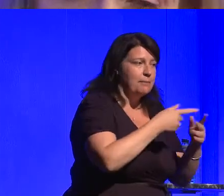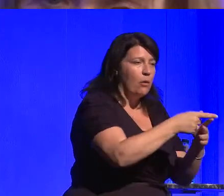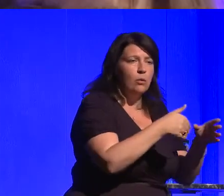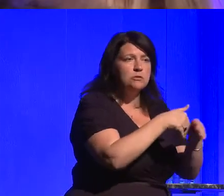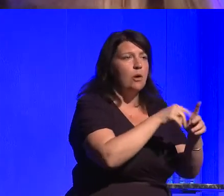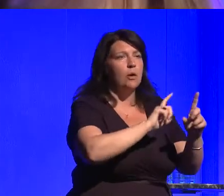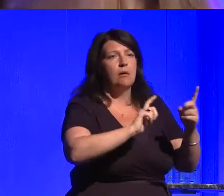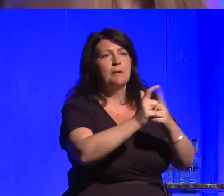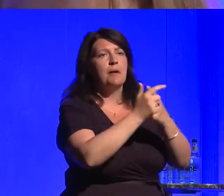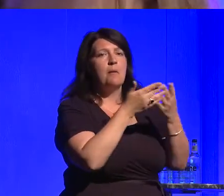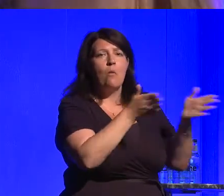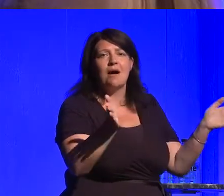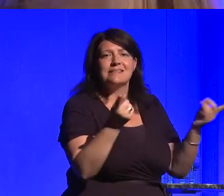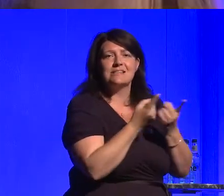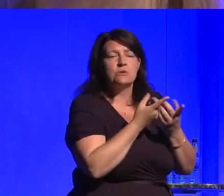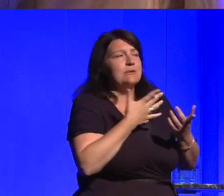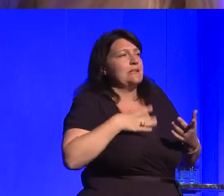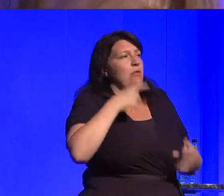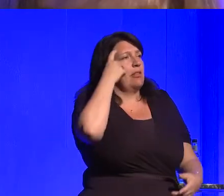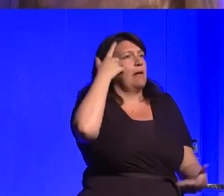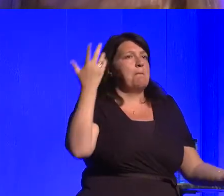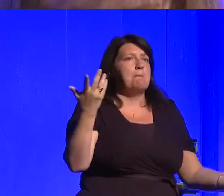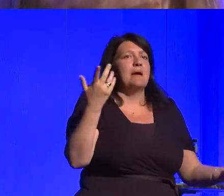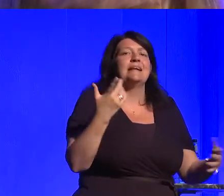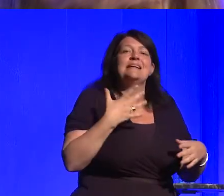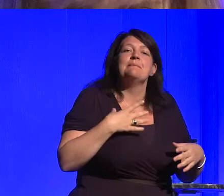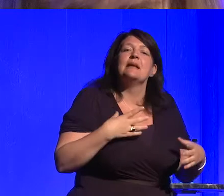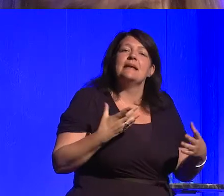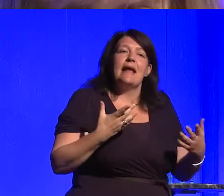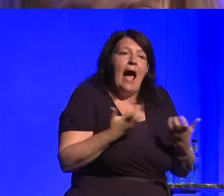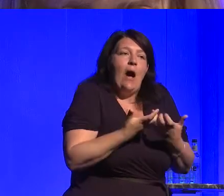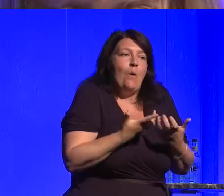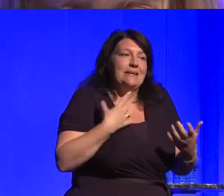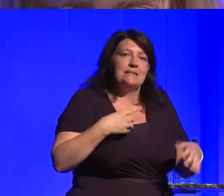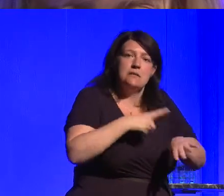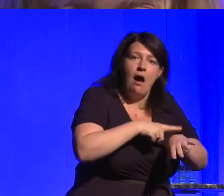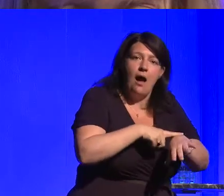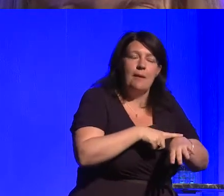In order to do that we need to actually invest time and energy, because not everybody is